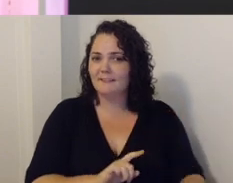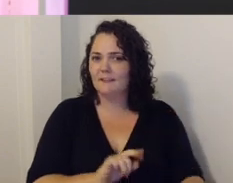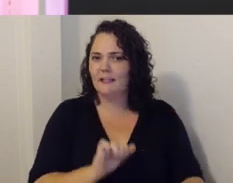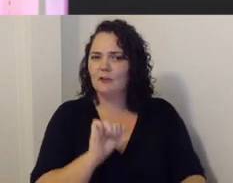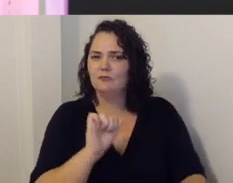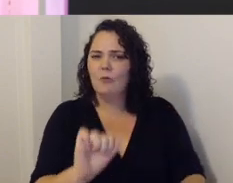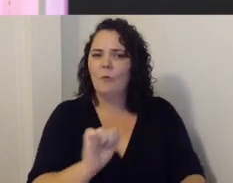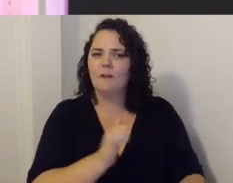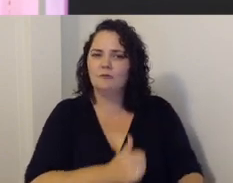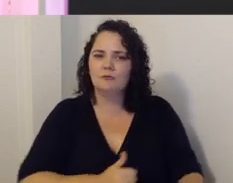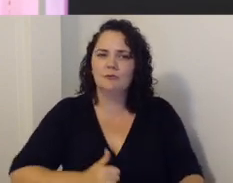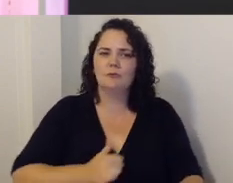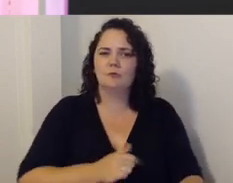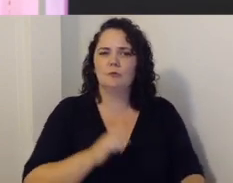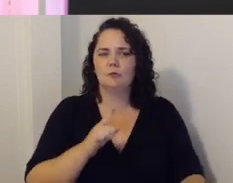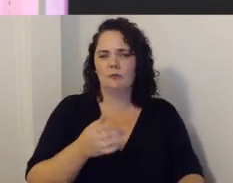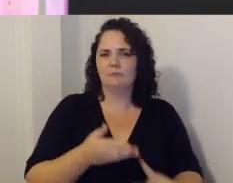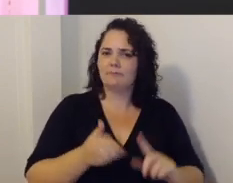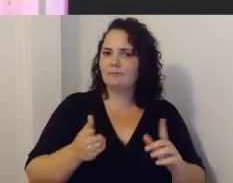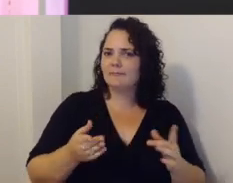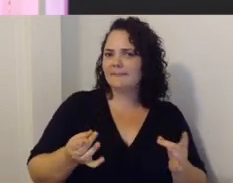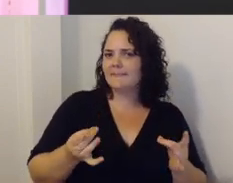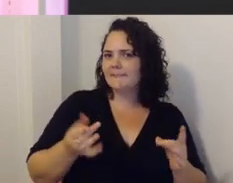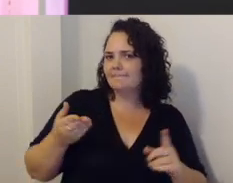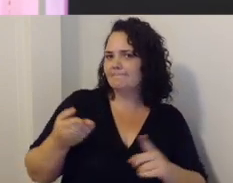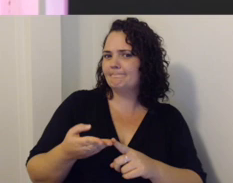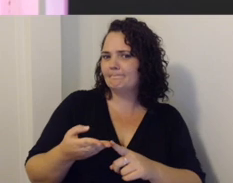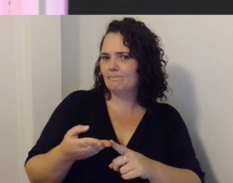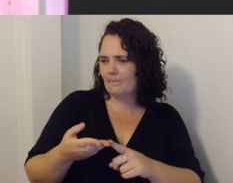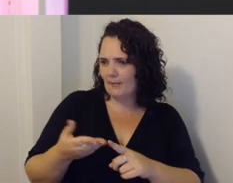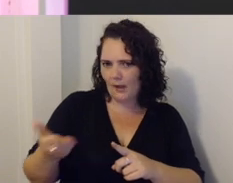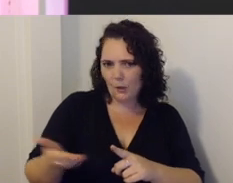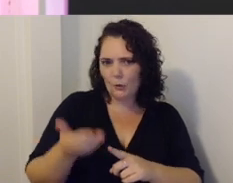can really be amplified by the sensitivities of those surfaces that you're working working on now